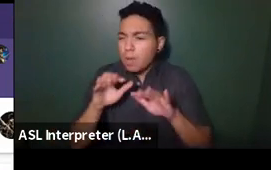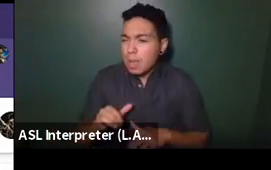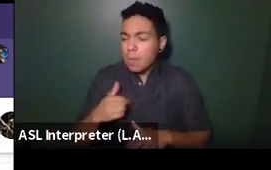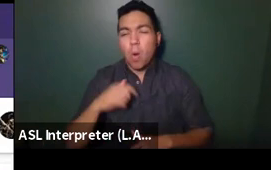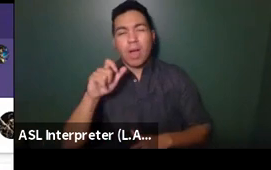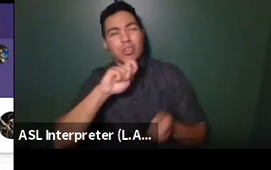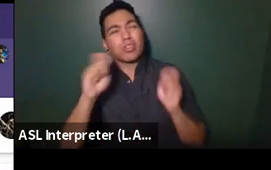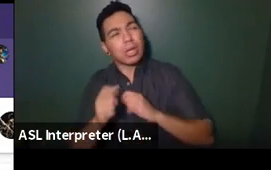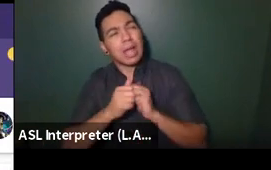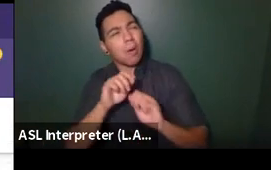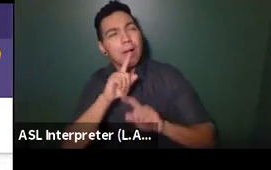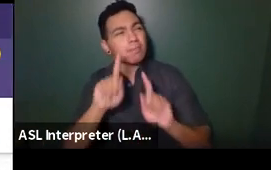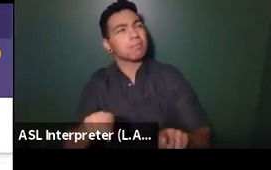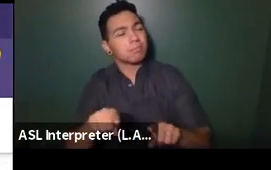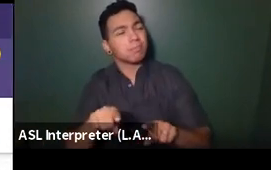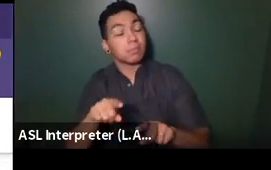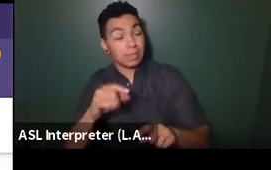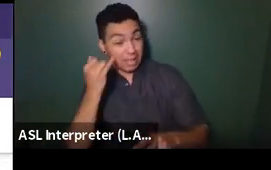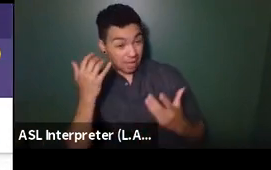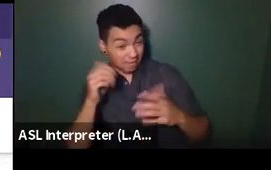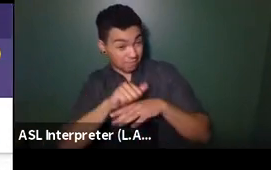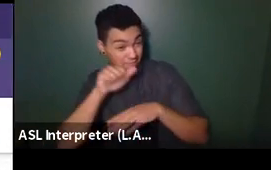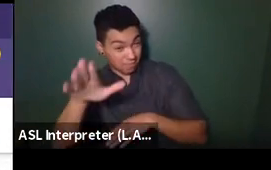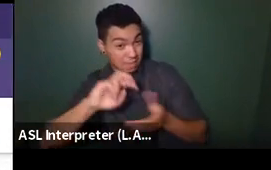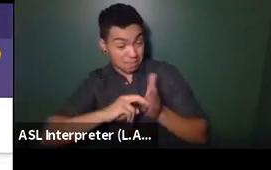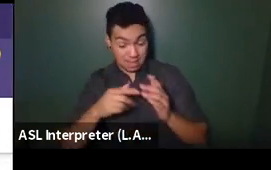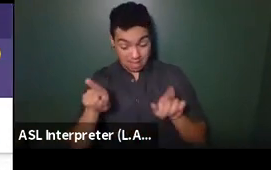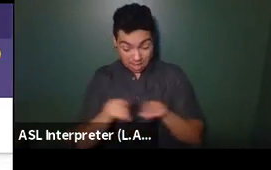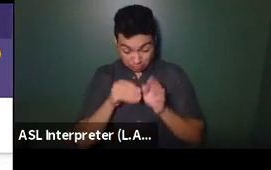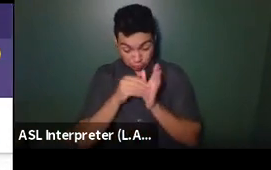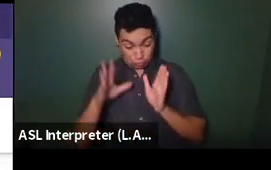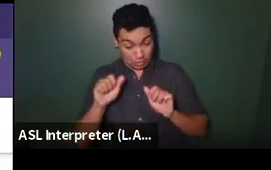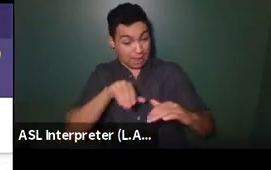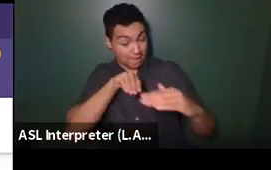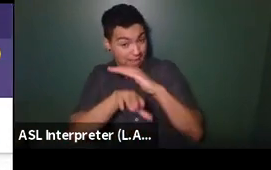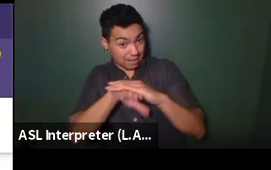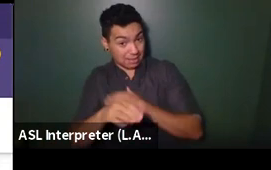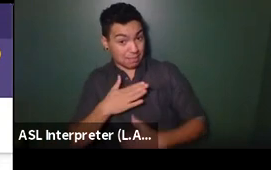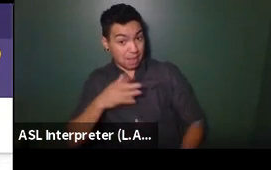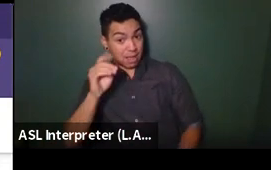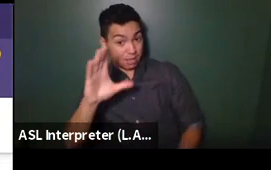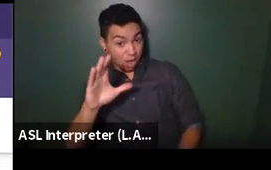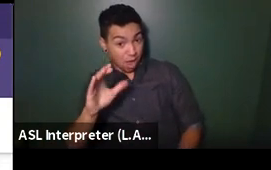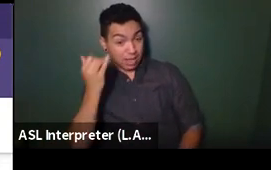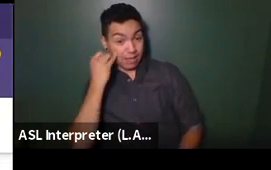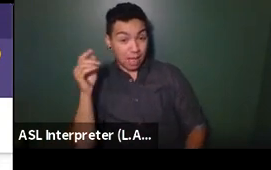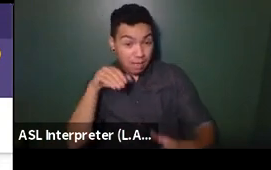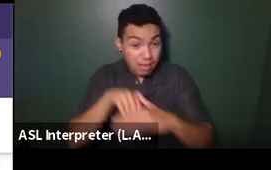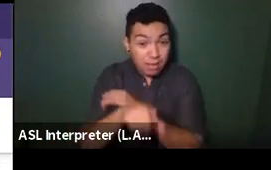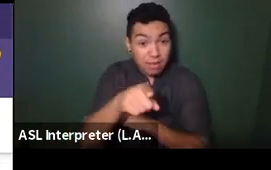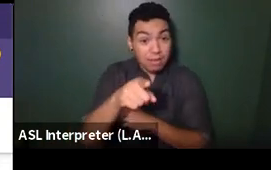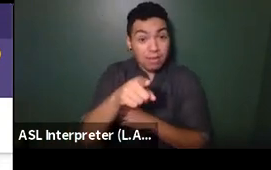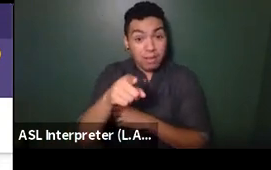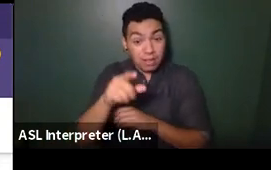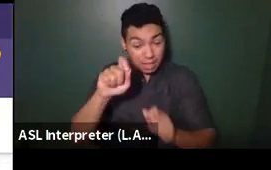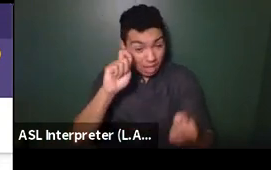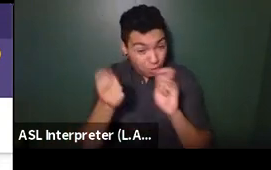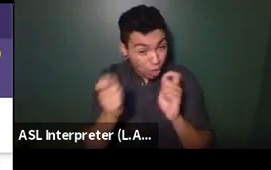Jeff Crawford: Even though it's turned in do we as students have access still to the like right here,The Jimi Hendrix assignment, and can we make changes or how does that work?